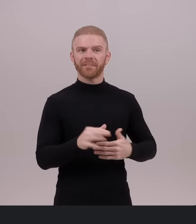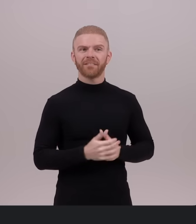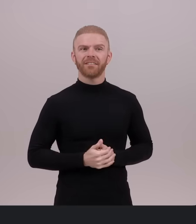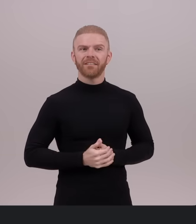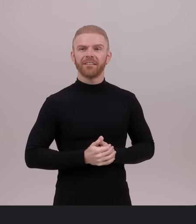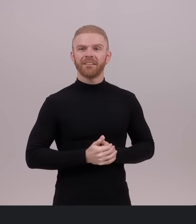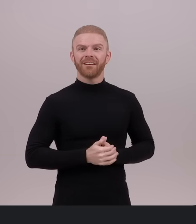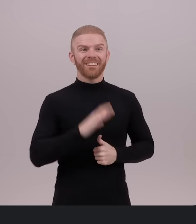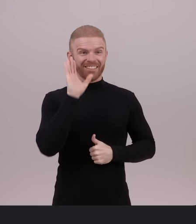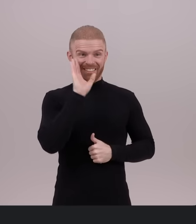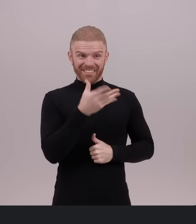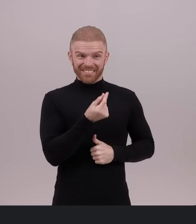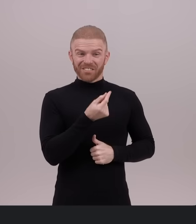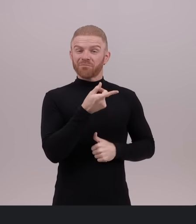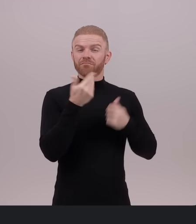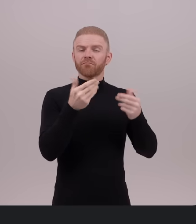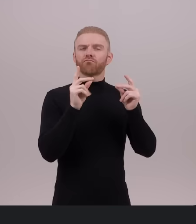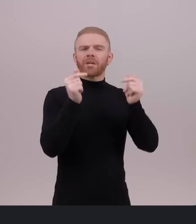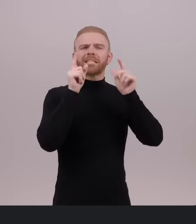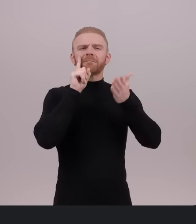If we do a Quick Inspect in DevTools,